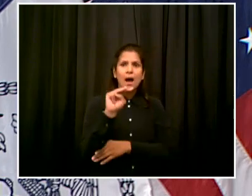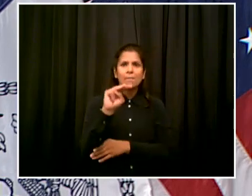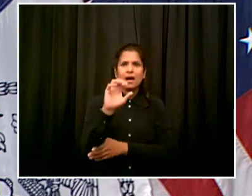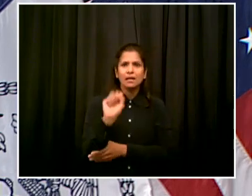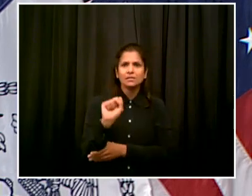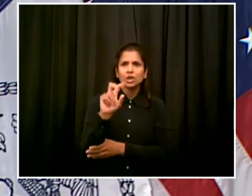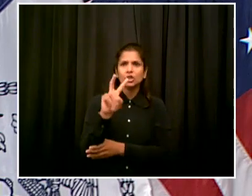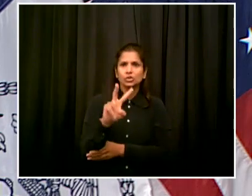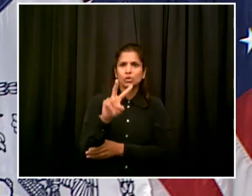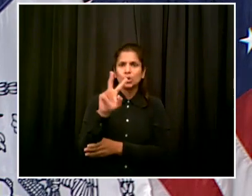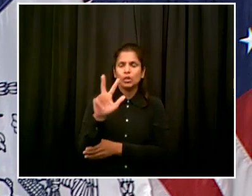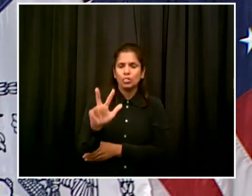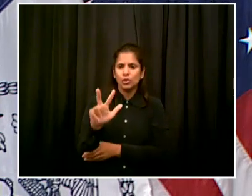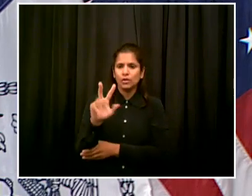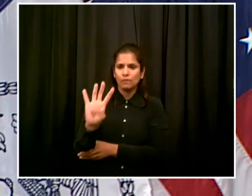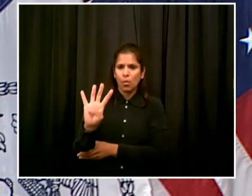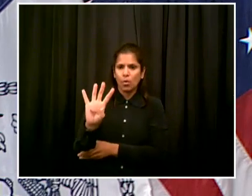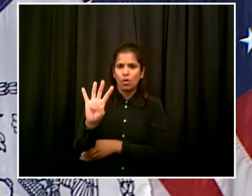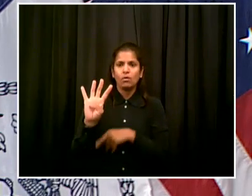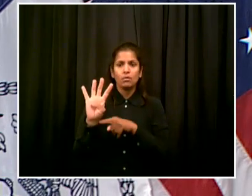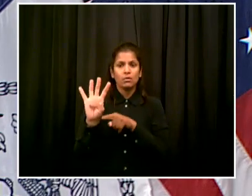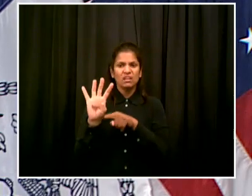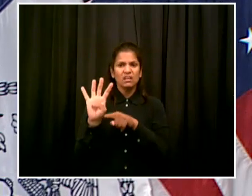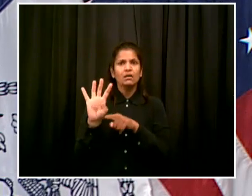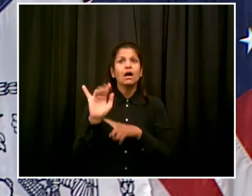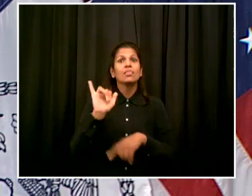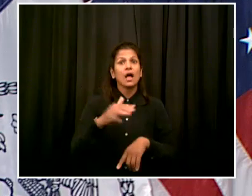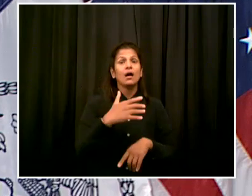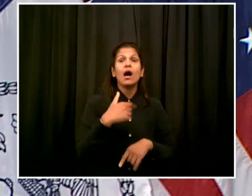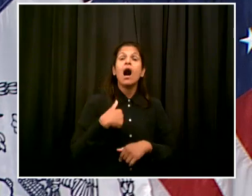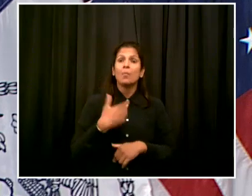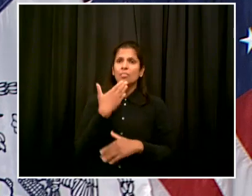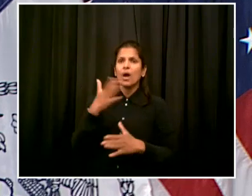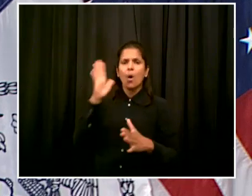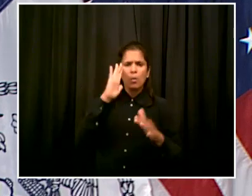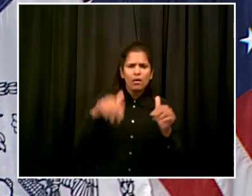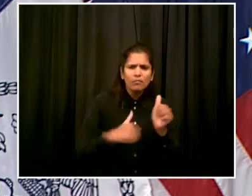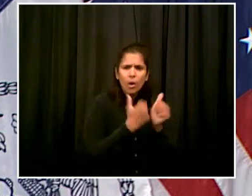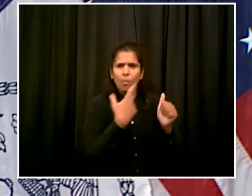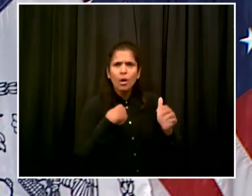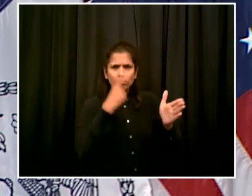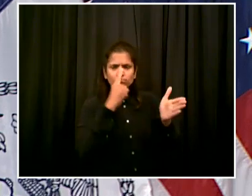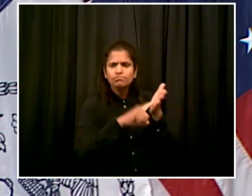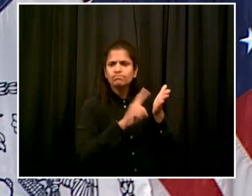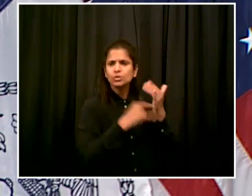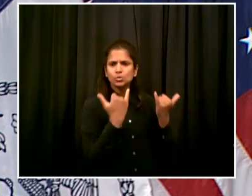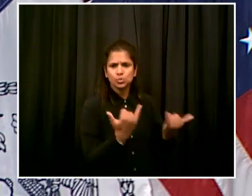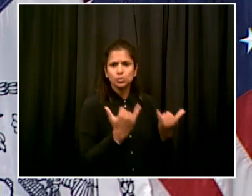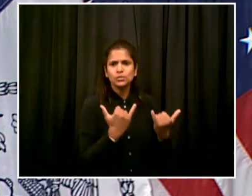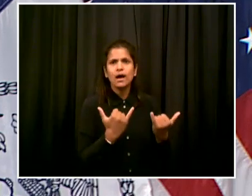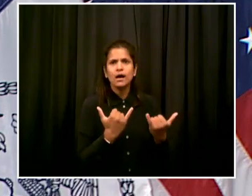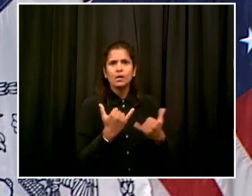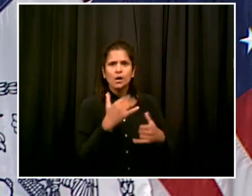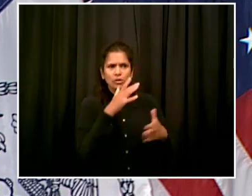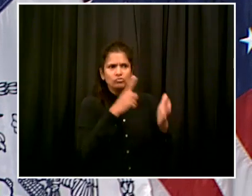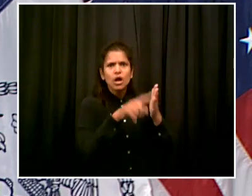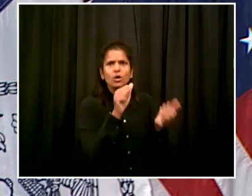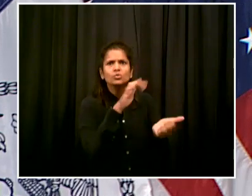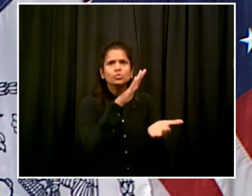AGAIN? MS 124 IN WASHINGTON HEIGHTS. I WILL FOLLOW UP WITH THE